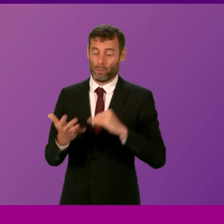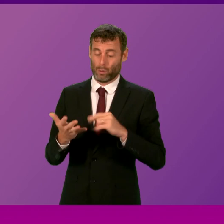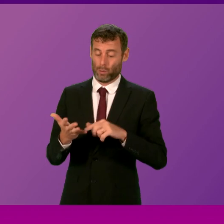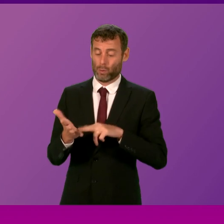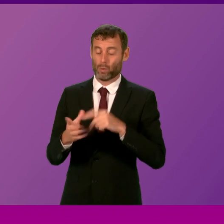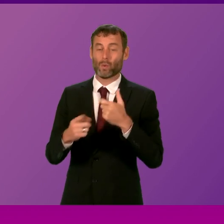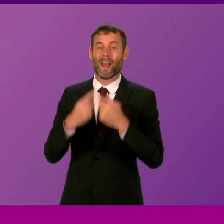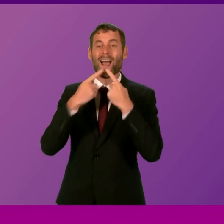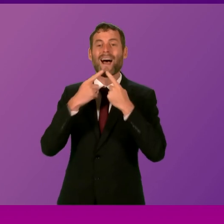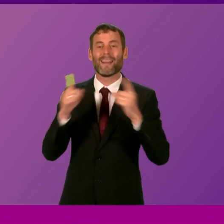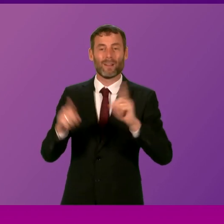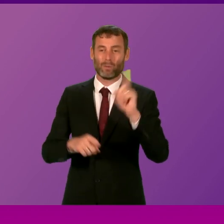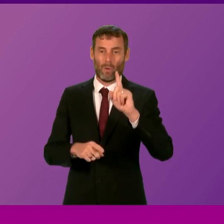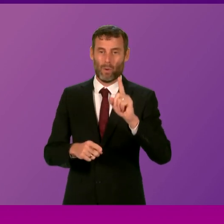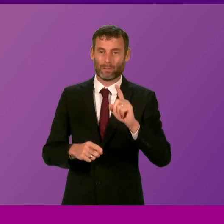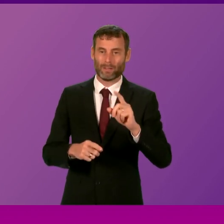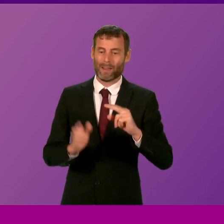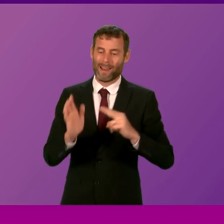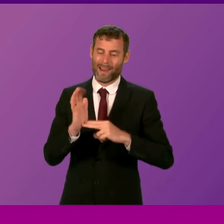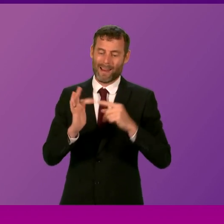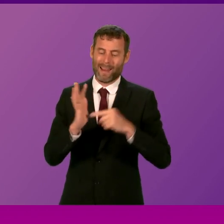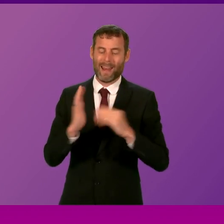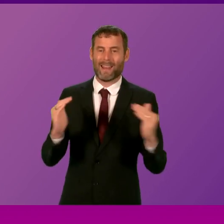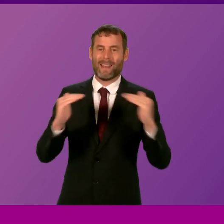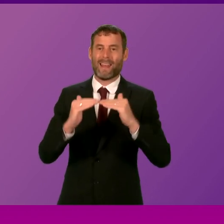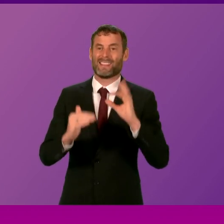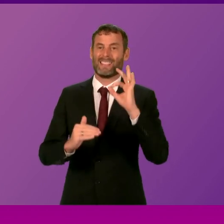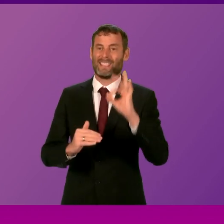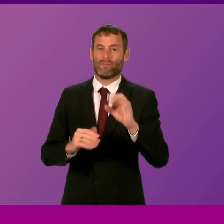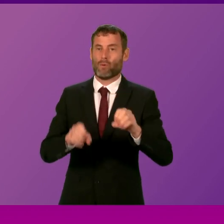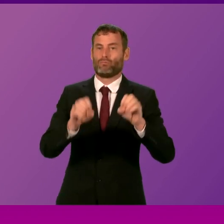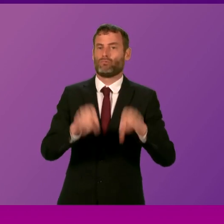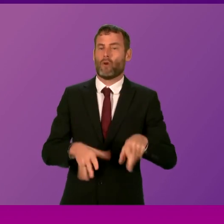Liz Truss being the biggest cheerleader for the backsliding and reneging on those